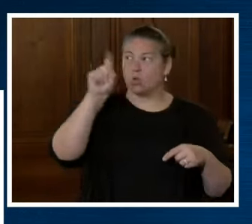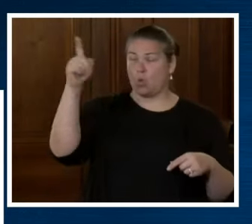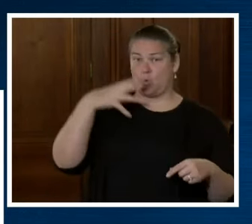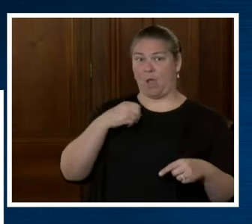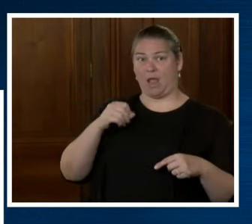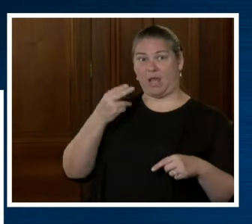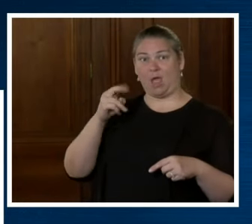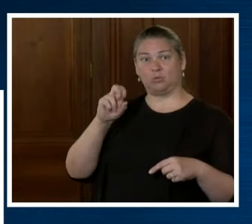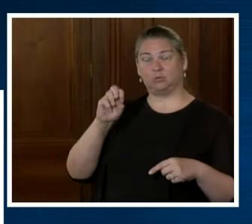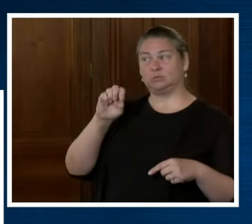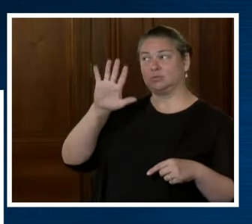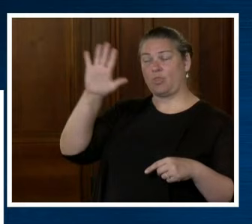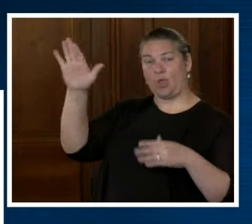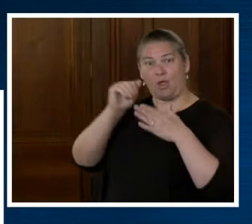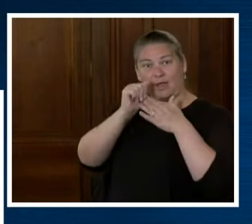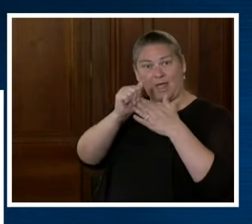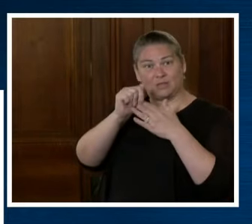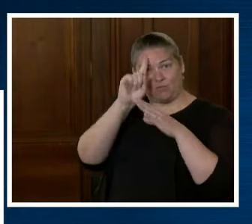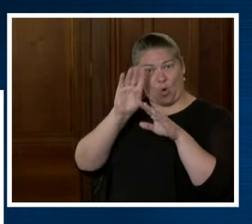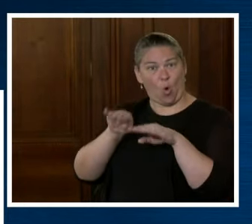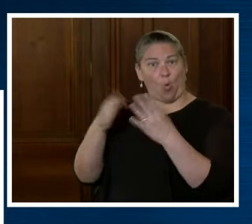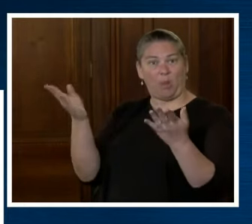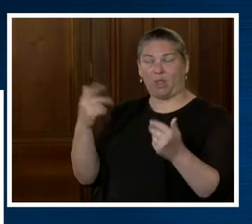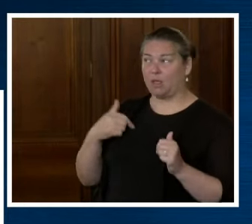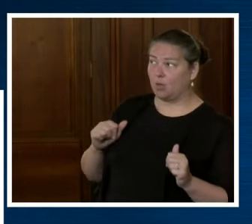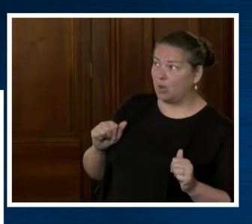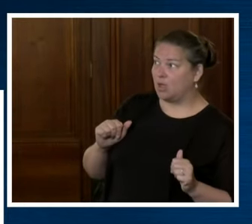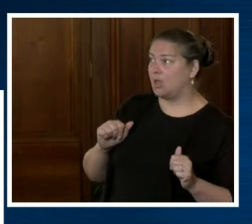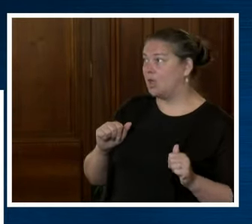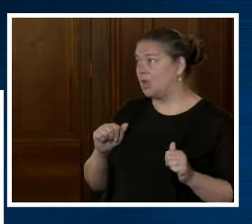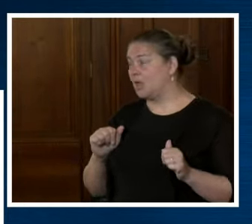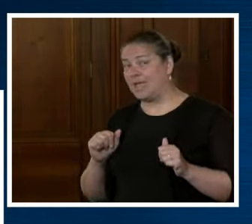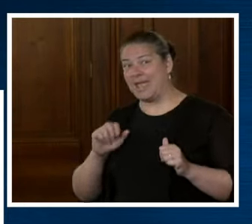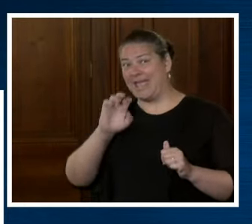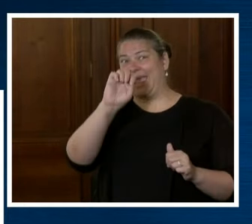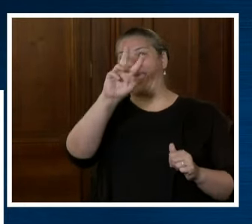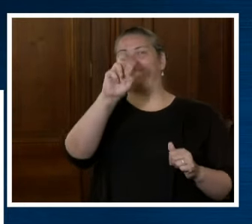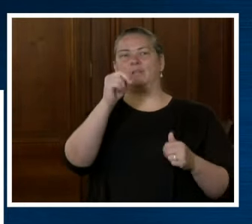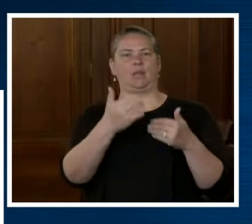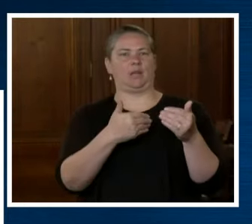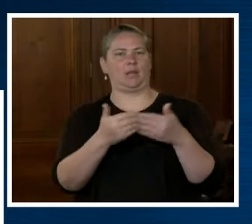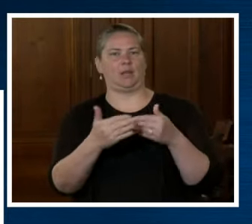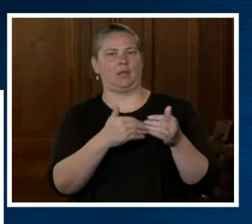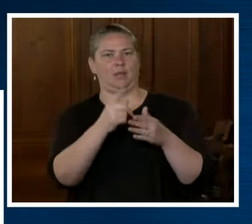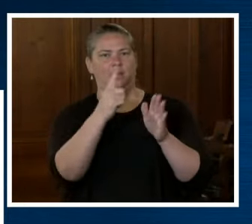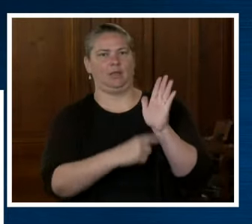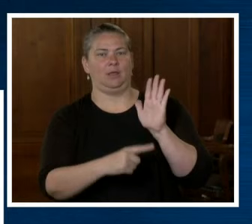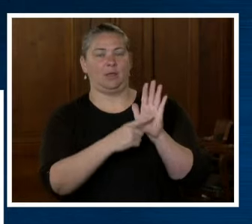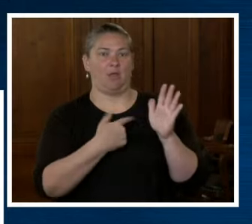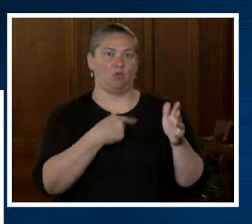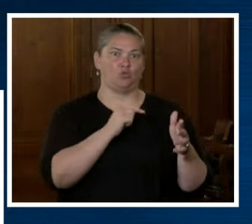THIS AGAIN SHOWS YOU AS THIS WAS STARTING AND AS IT WAS SPREADING